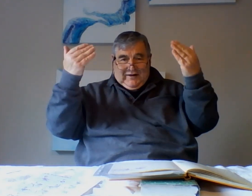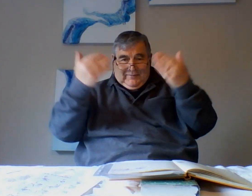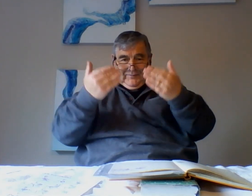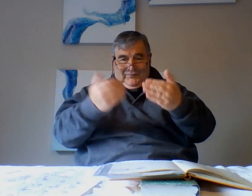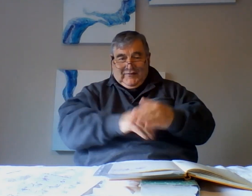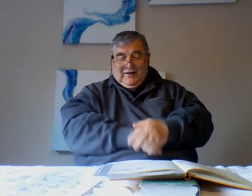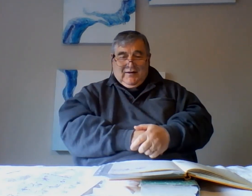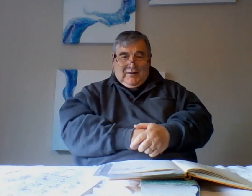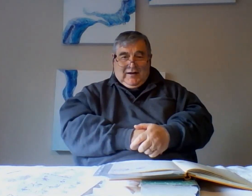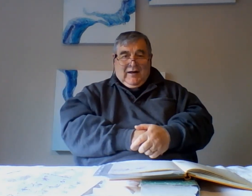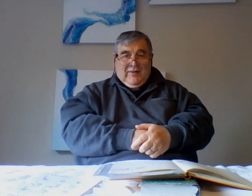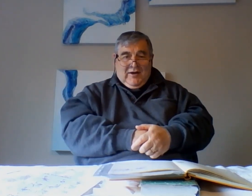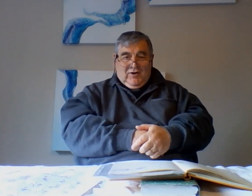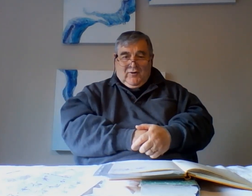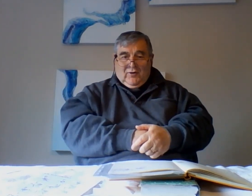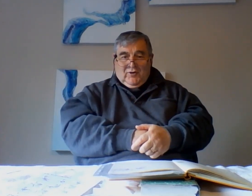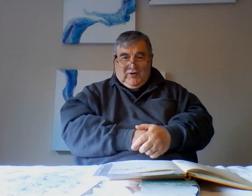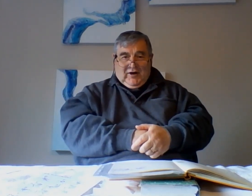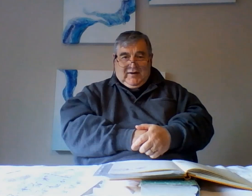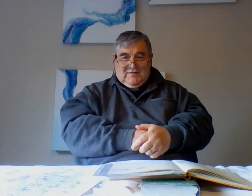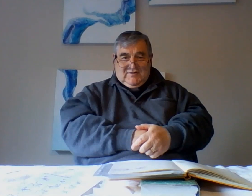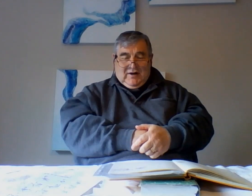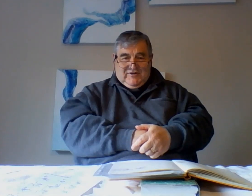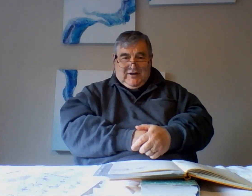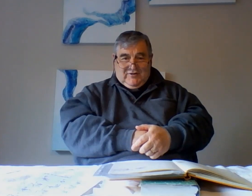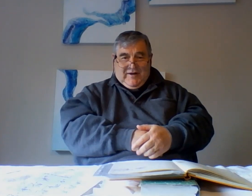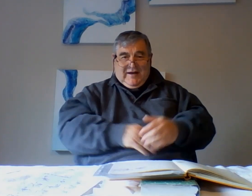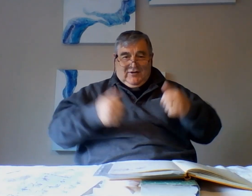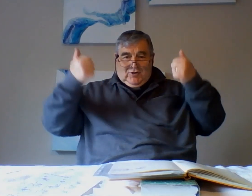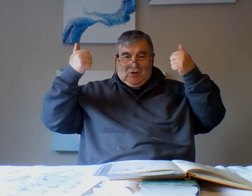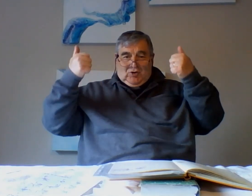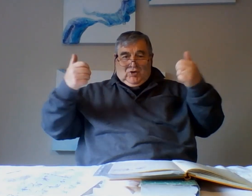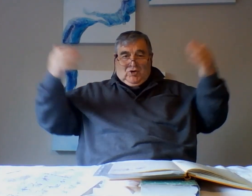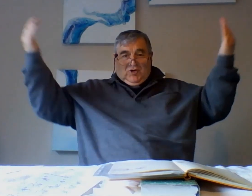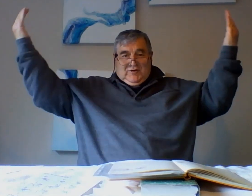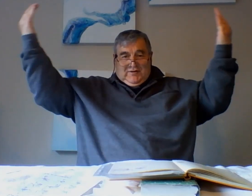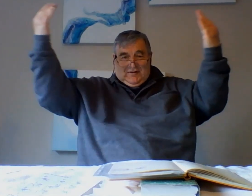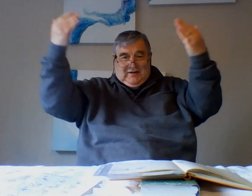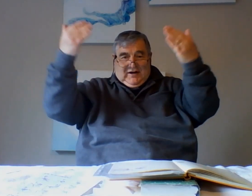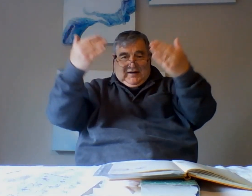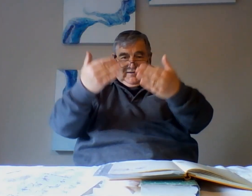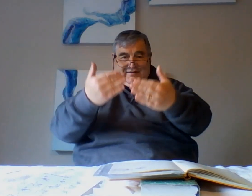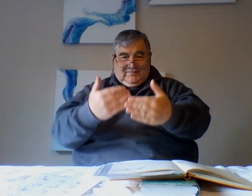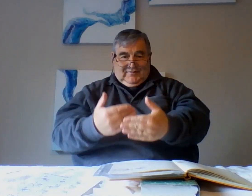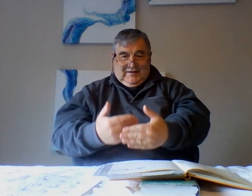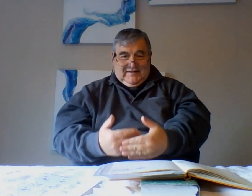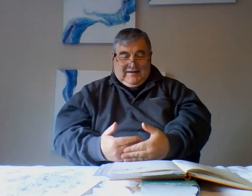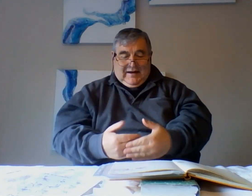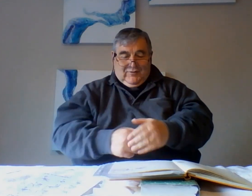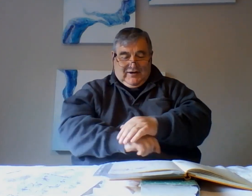And then you've got 'good night' (signs) time to go to bed 'good night', (signs) it's now